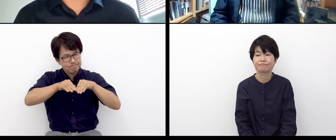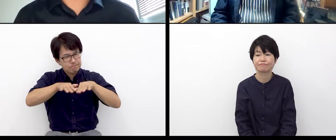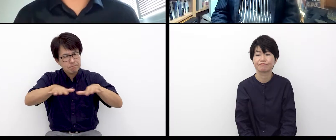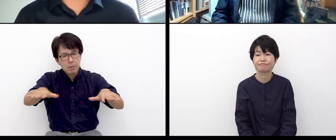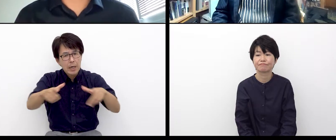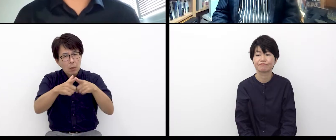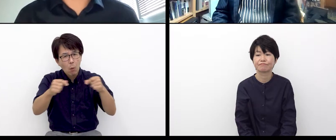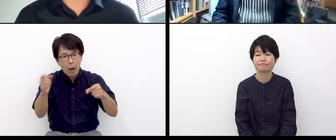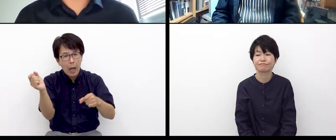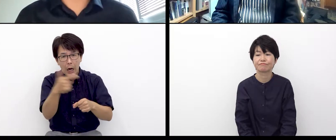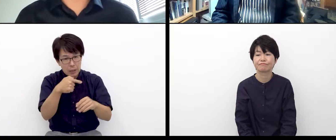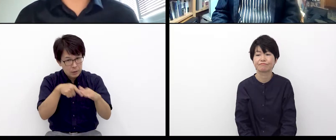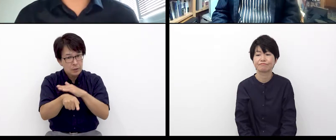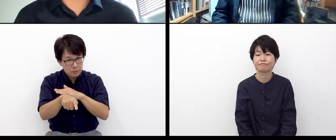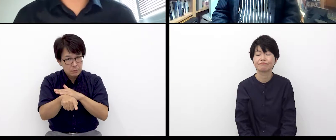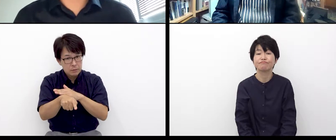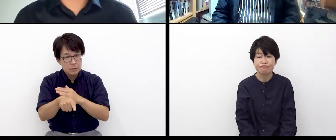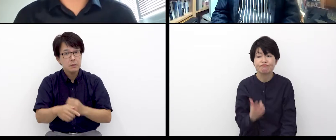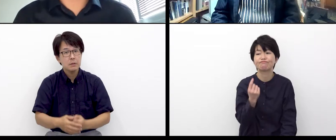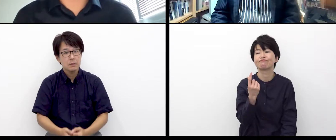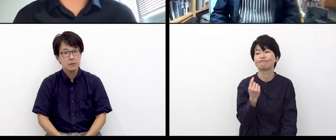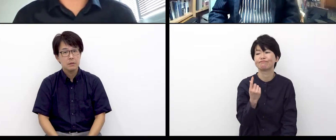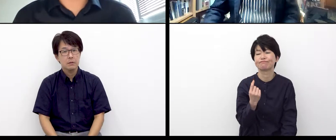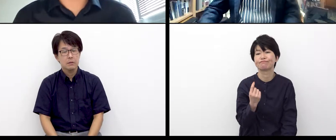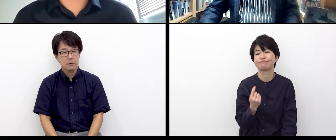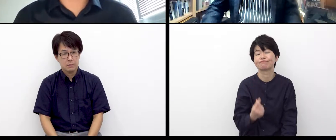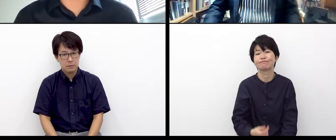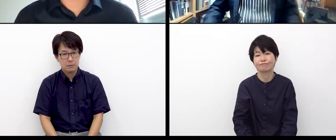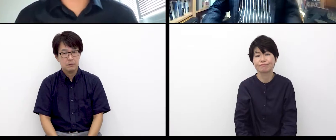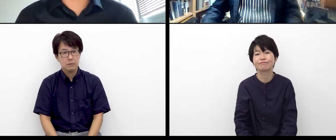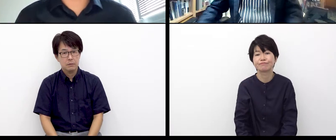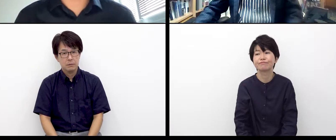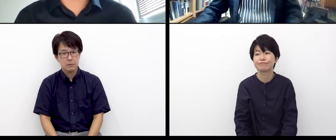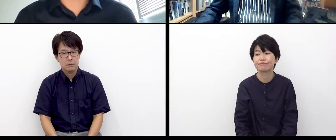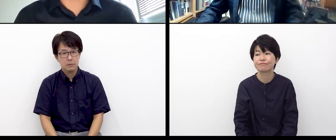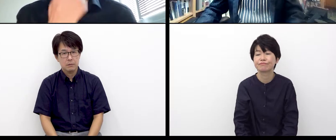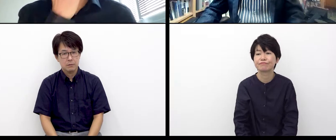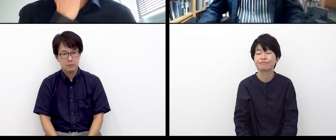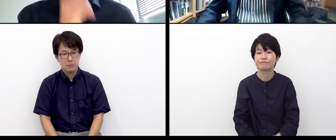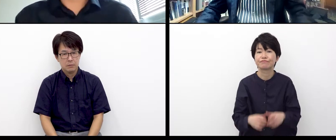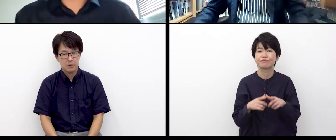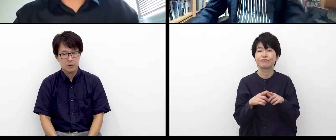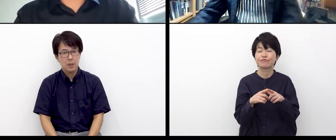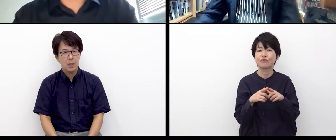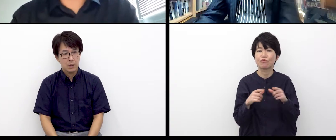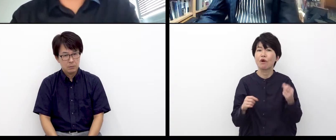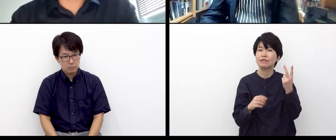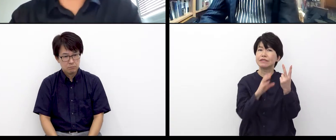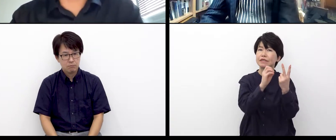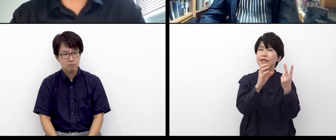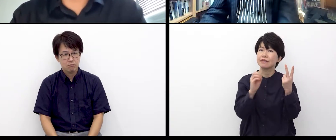In Japan, that word became famous in 2000s.